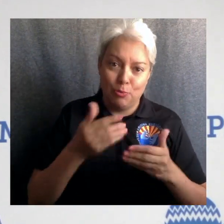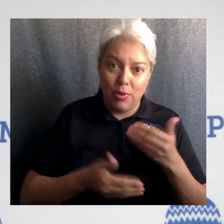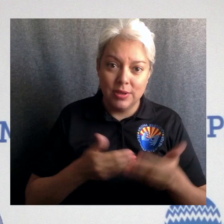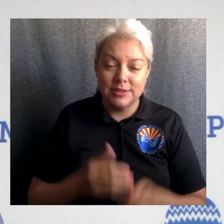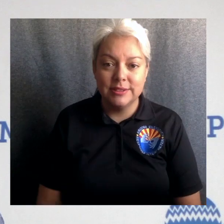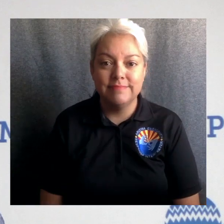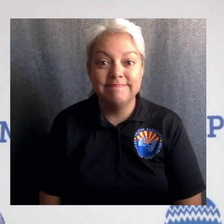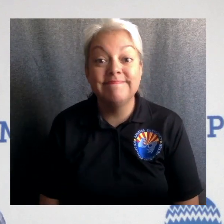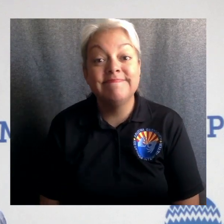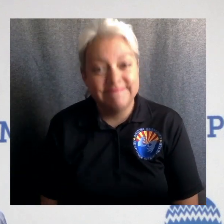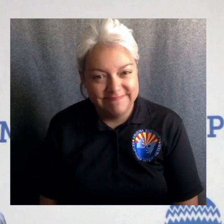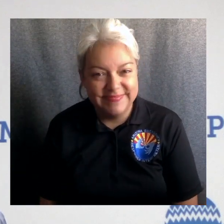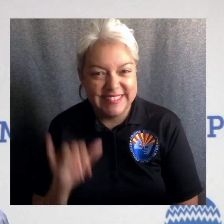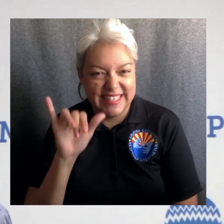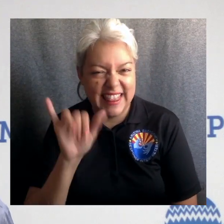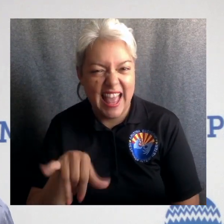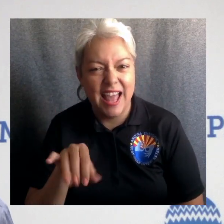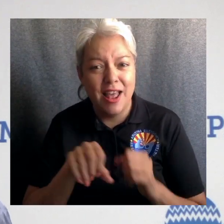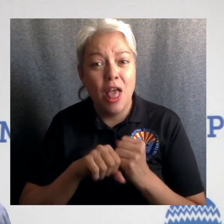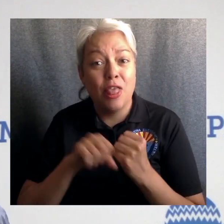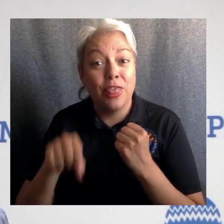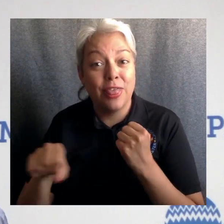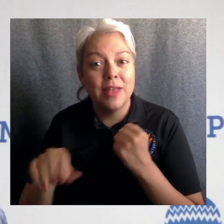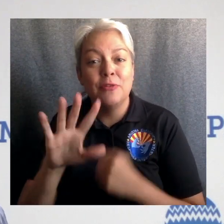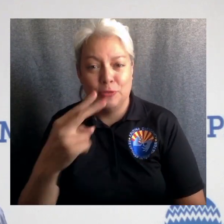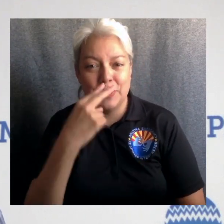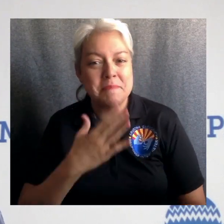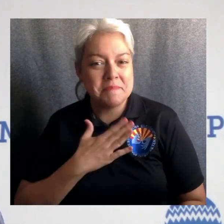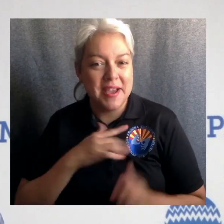Take my example, as an example.